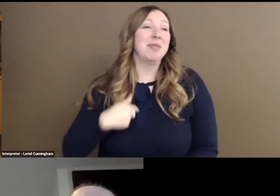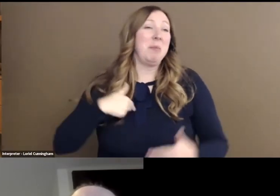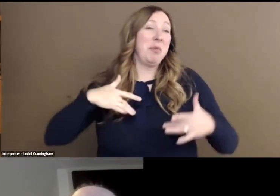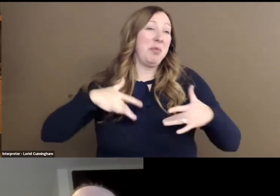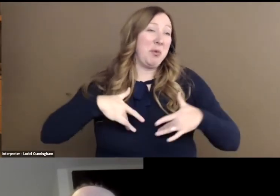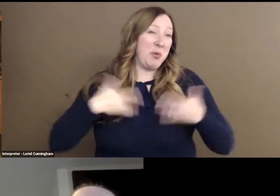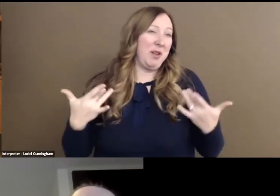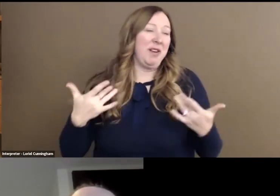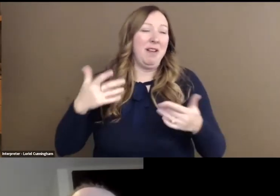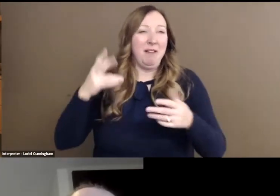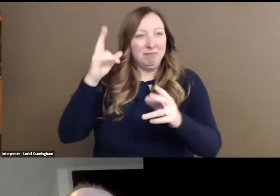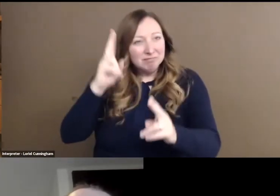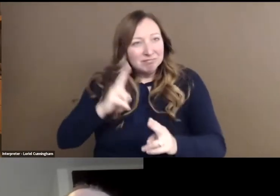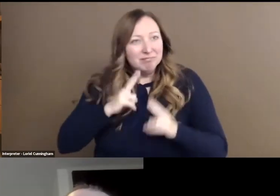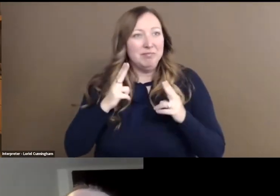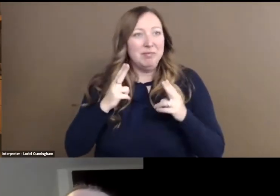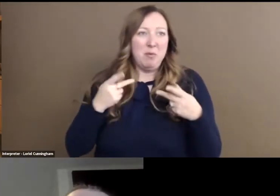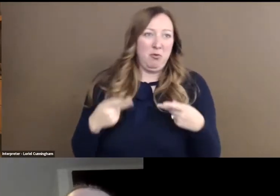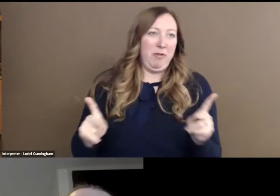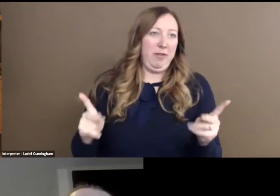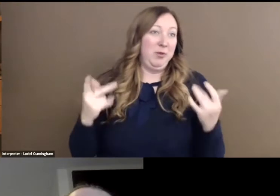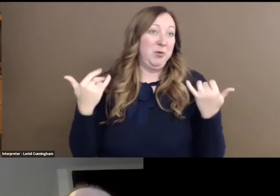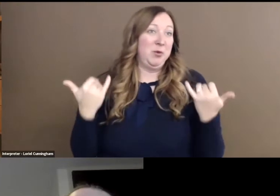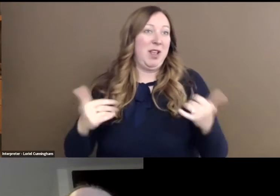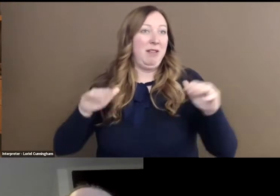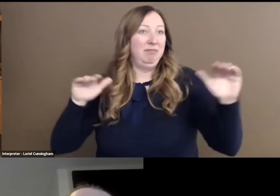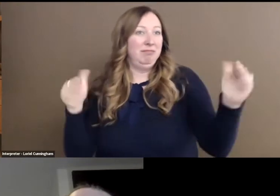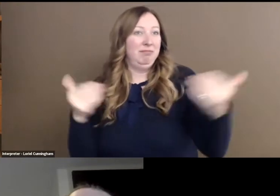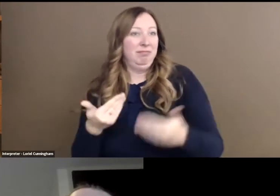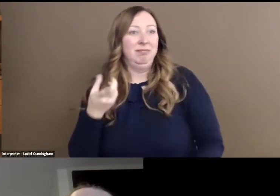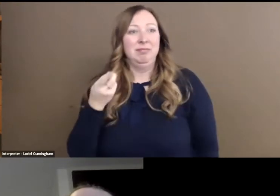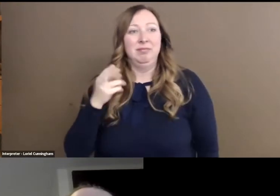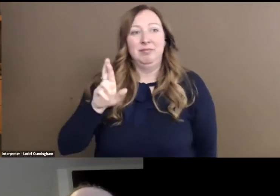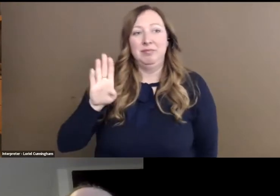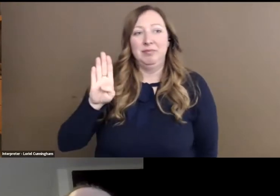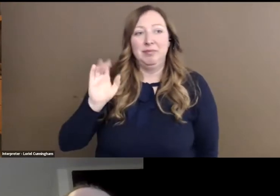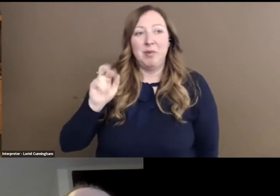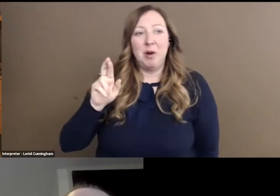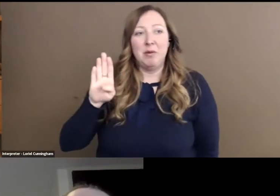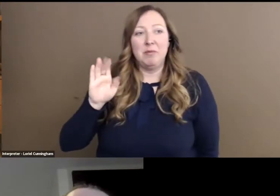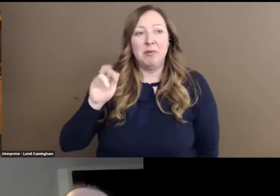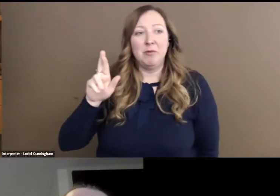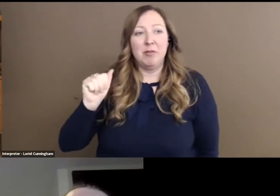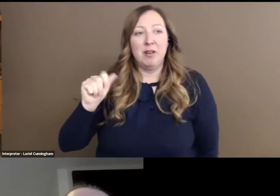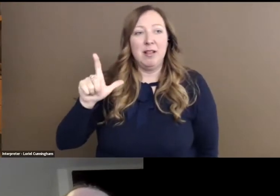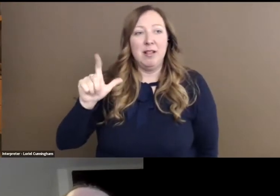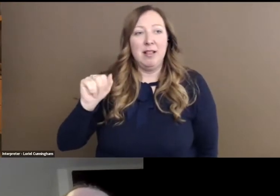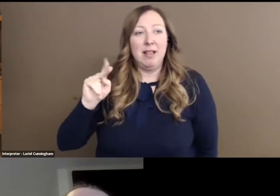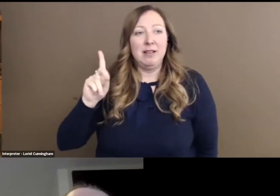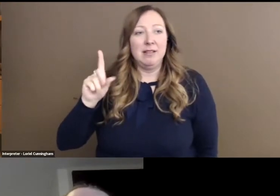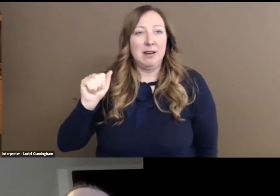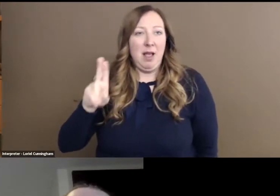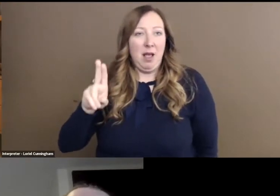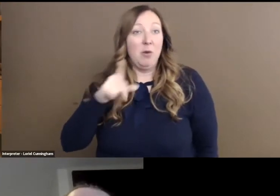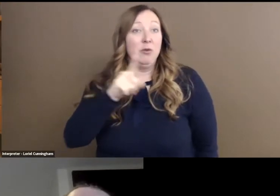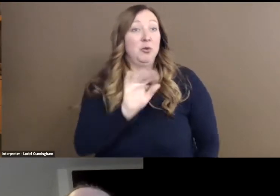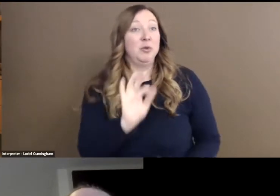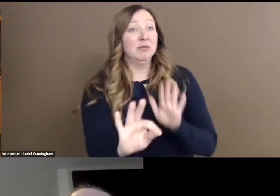privilege to present today dr barbara landau who has been selected